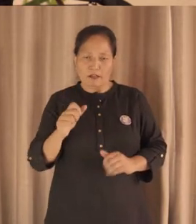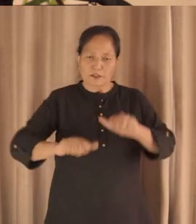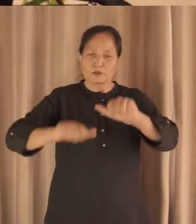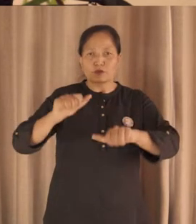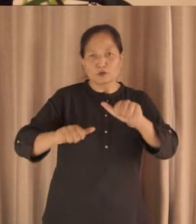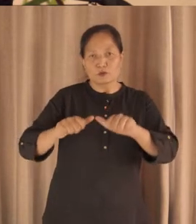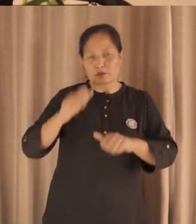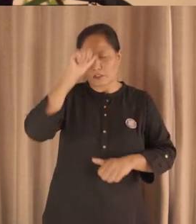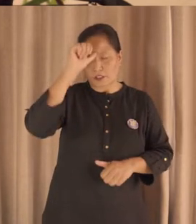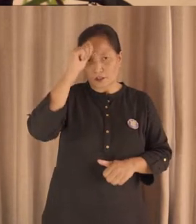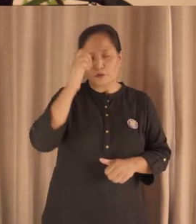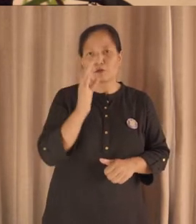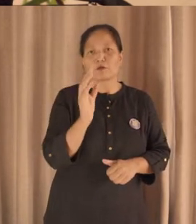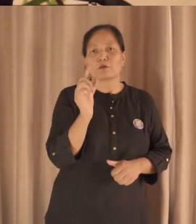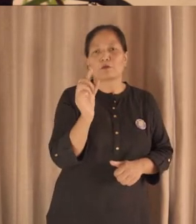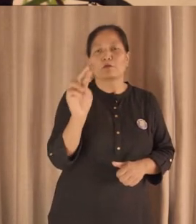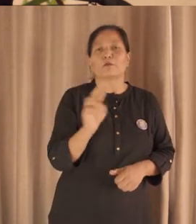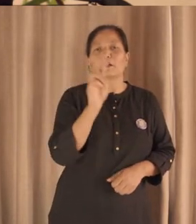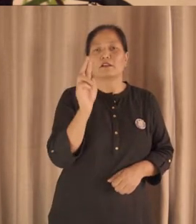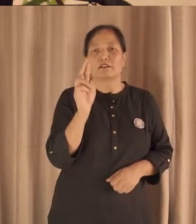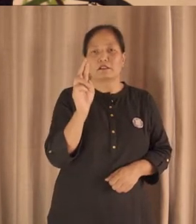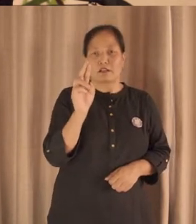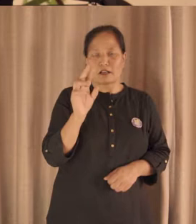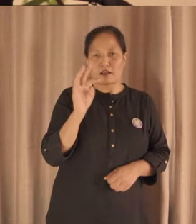community should understand the IP rights. When we understand that indigenous people